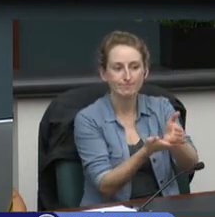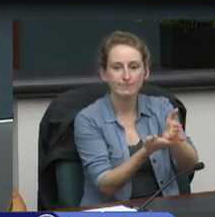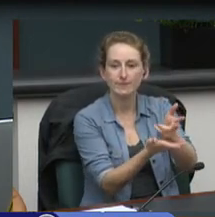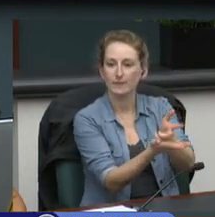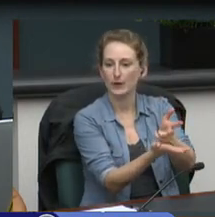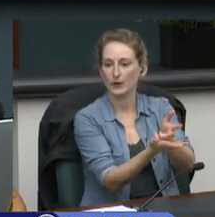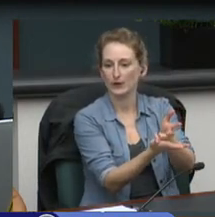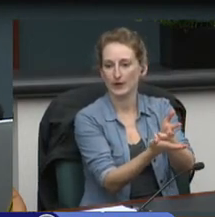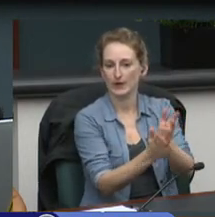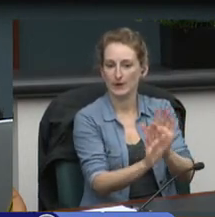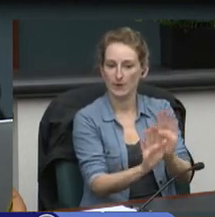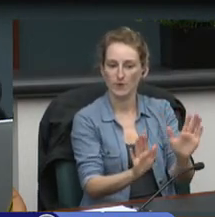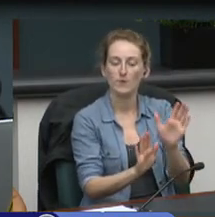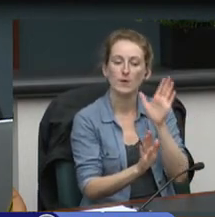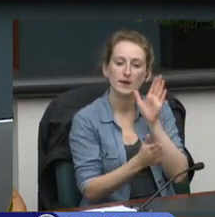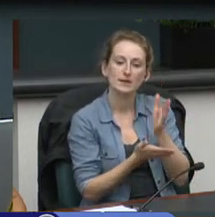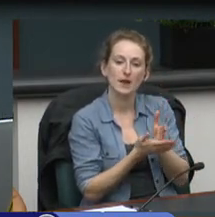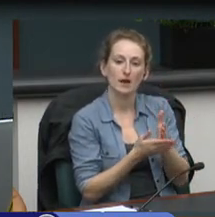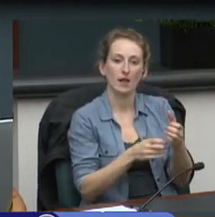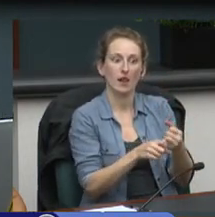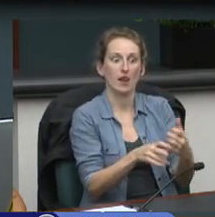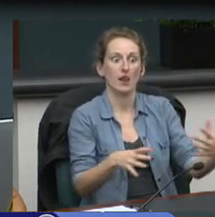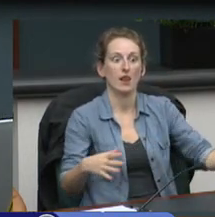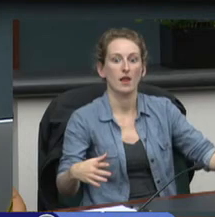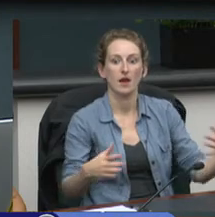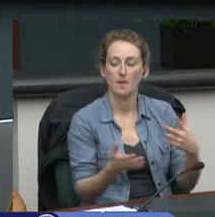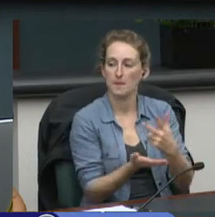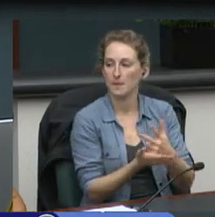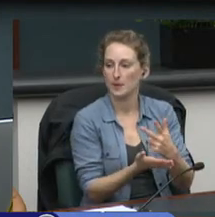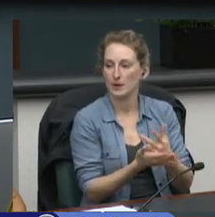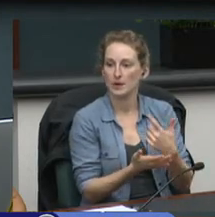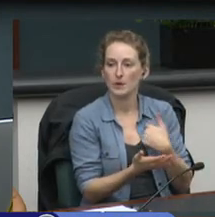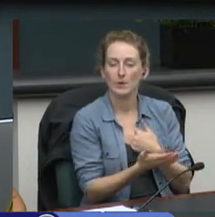which we already have plenty of absolutely plenty of we don't need